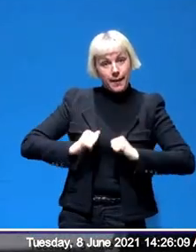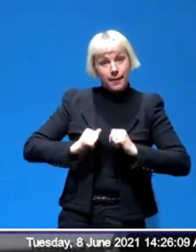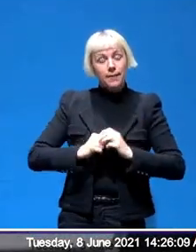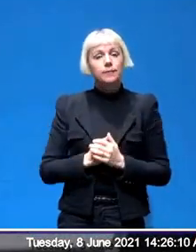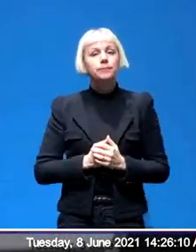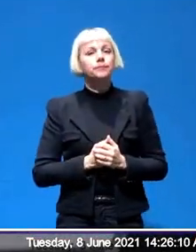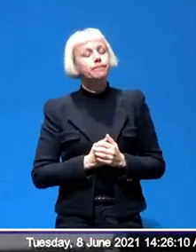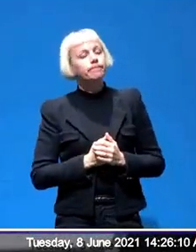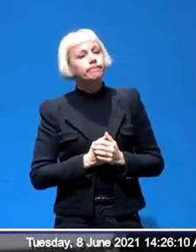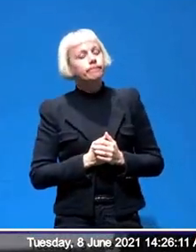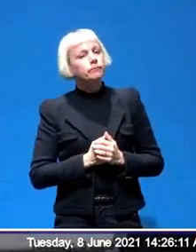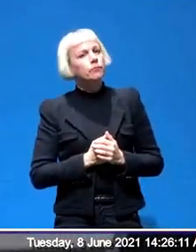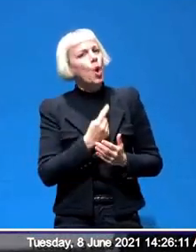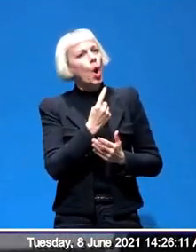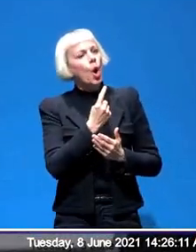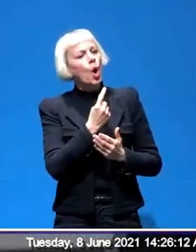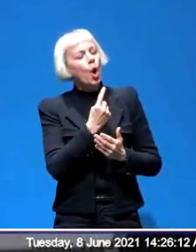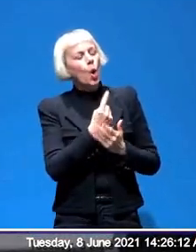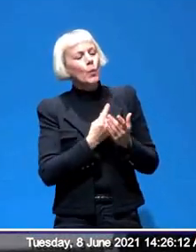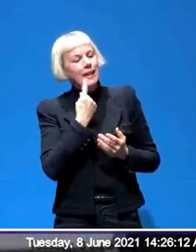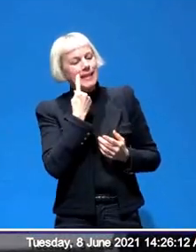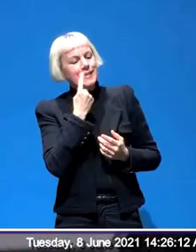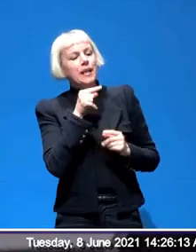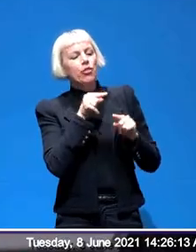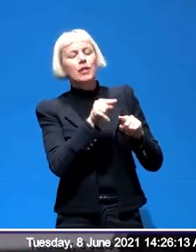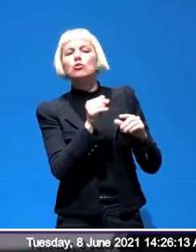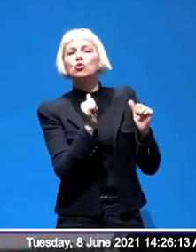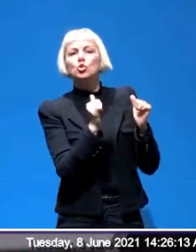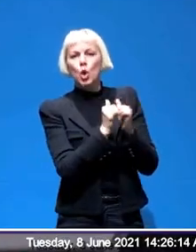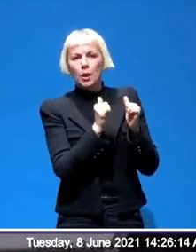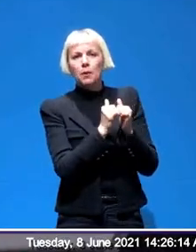I would have only seen it at compliance, when we have compliance